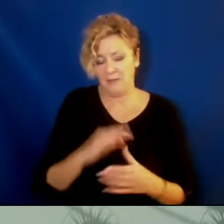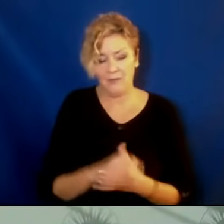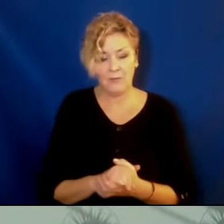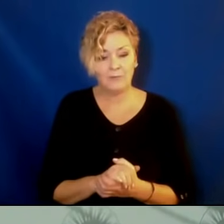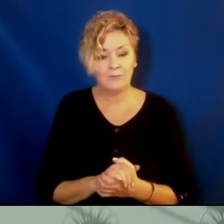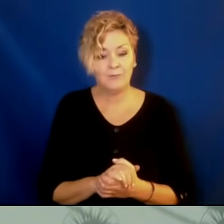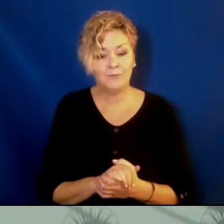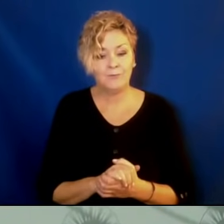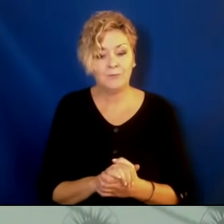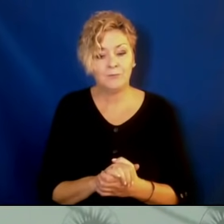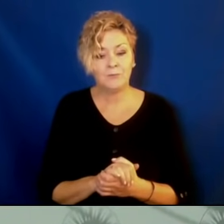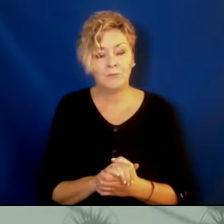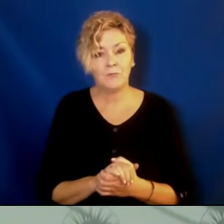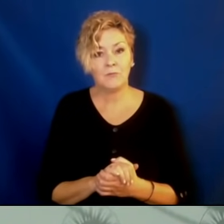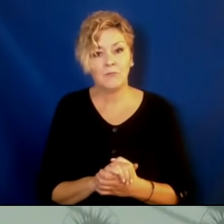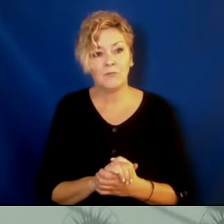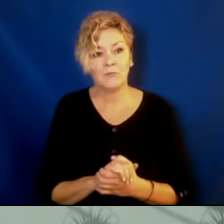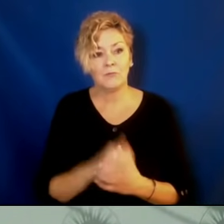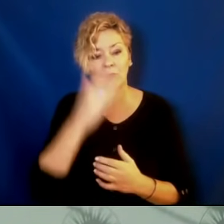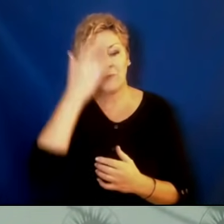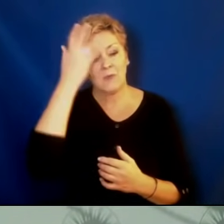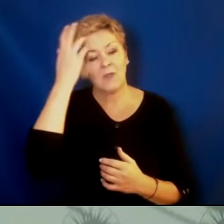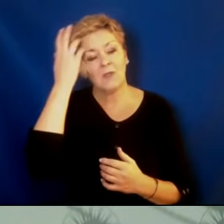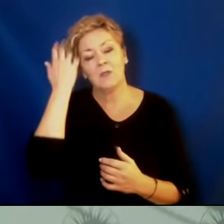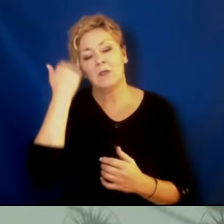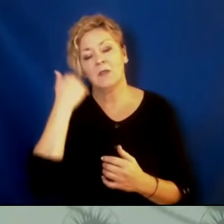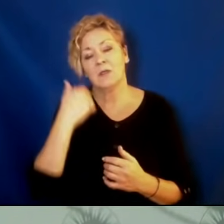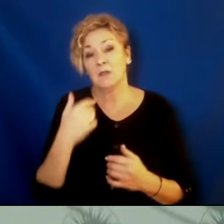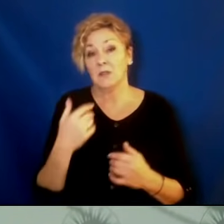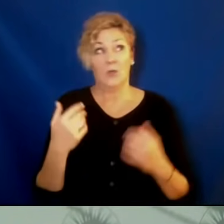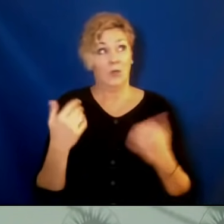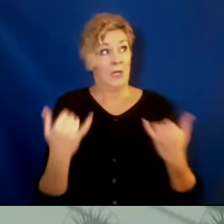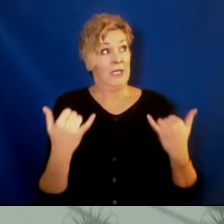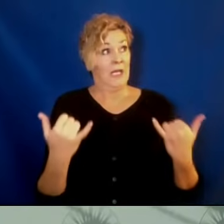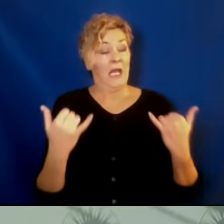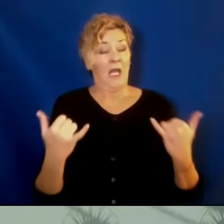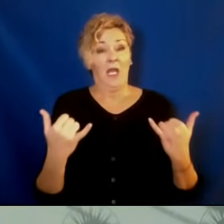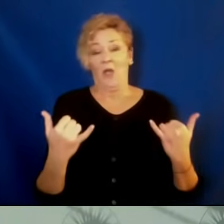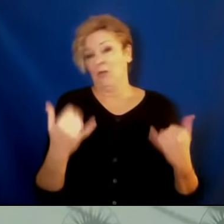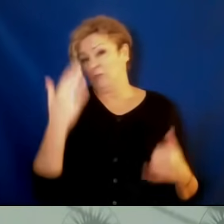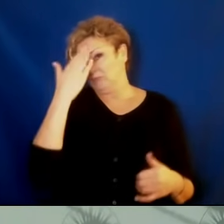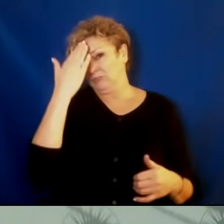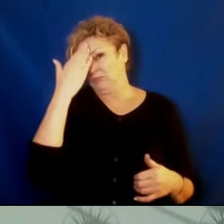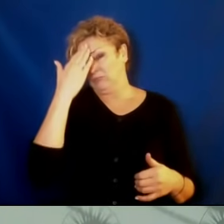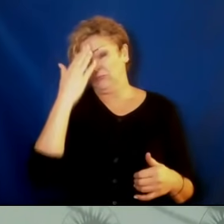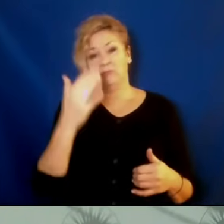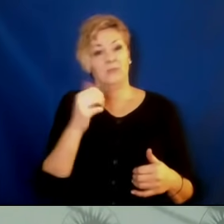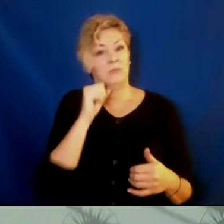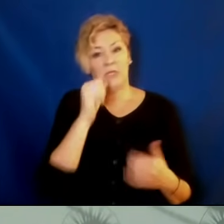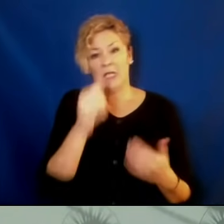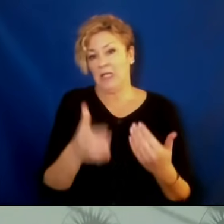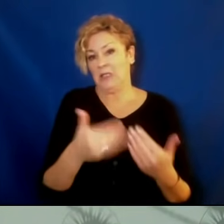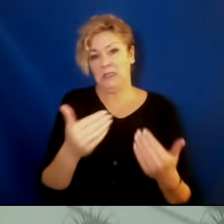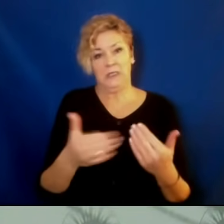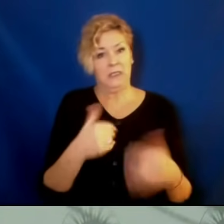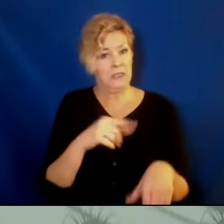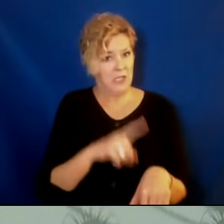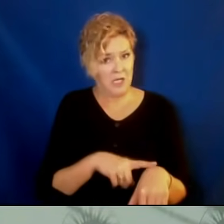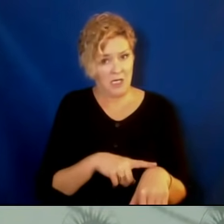extraordinary investment and I am heartened by the thousands of British Columbia's want to be part of the